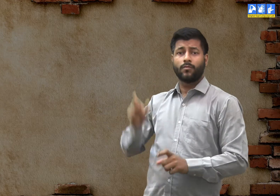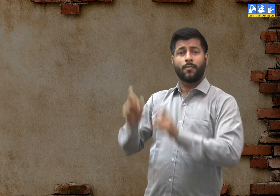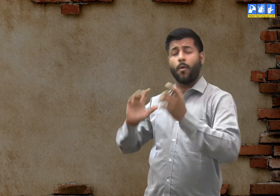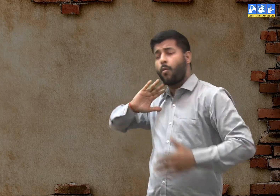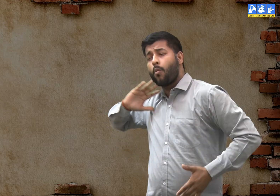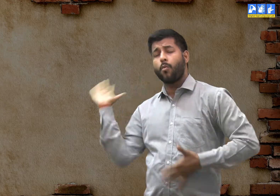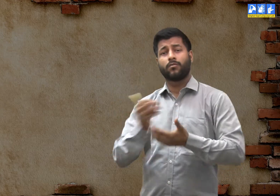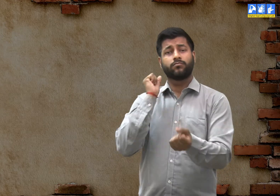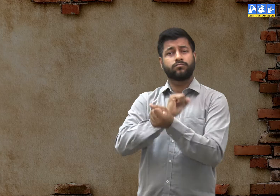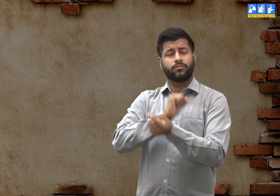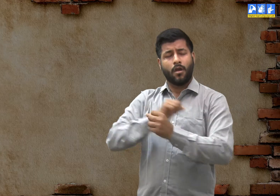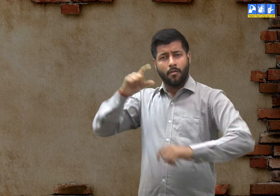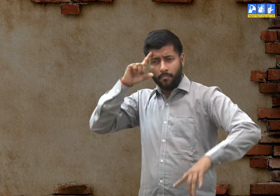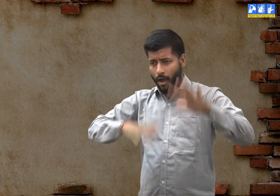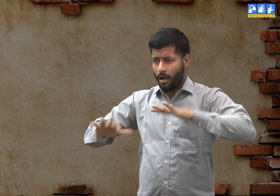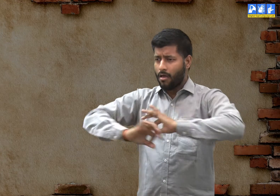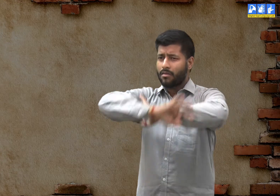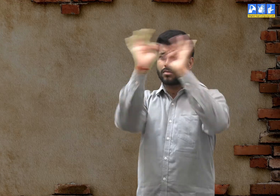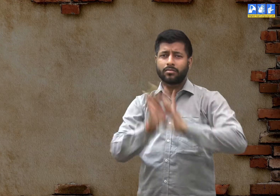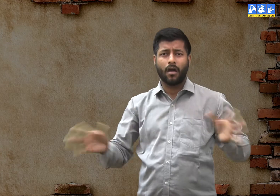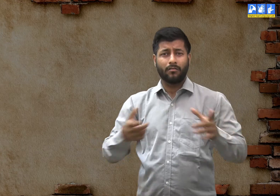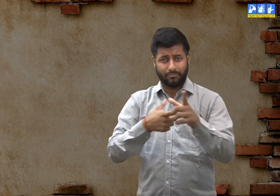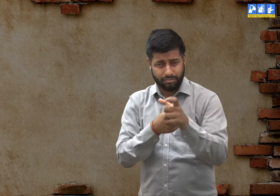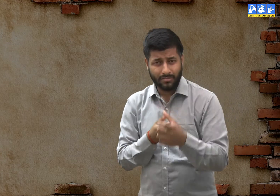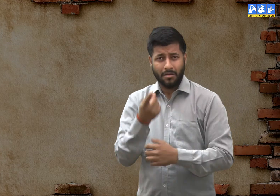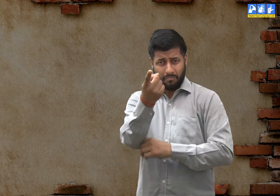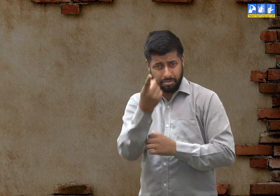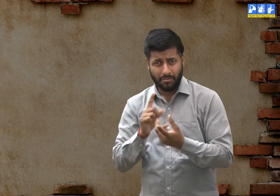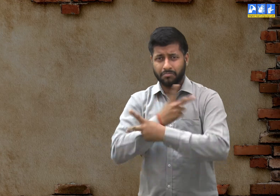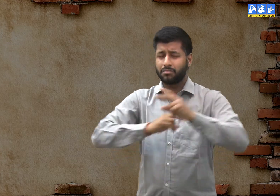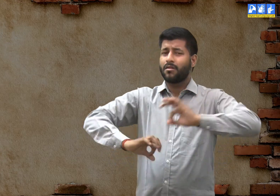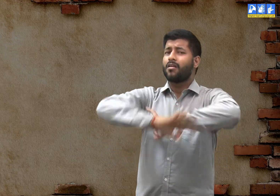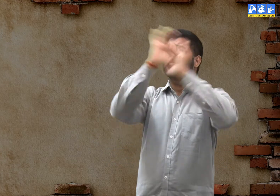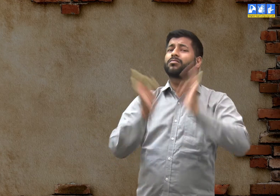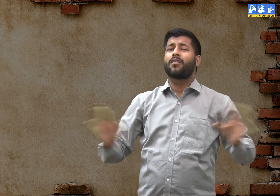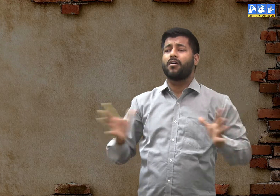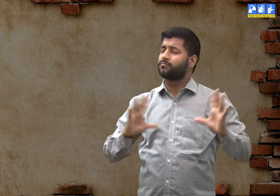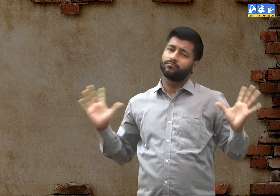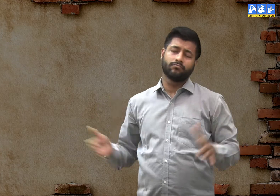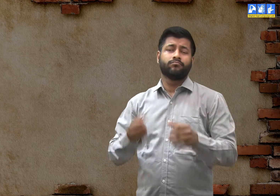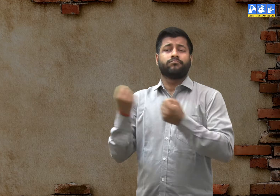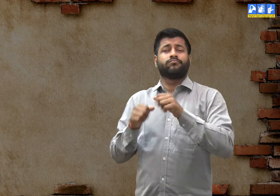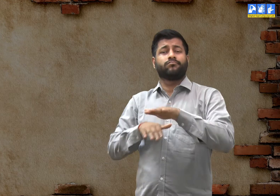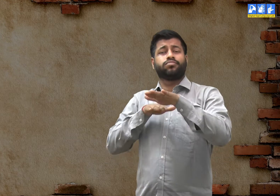He then led his troops and stormed into the Bagh armed with rifles.